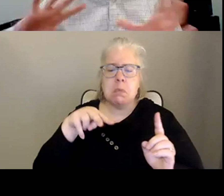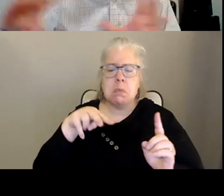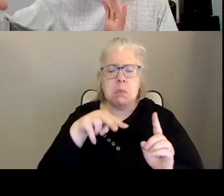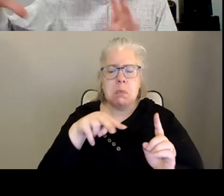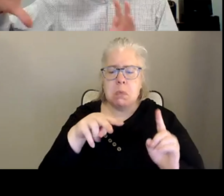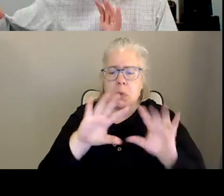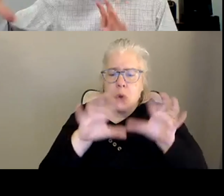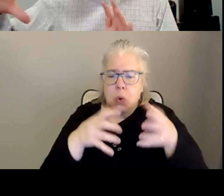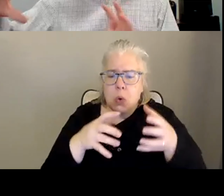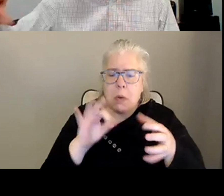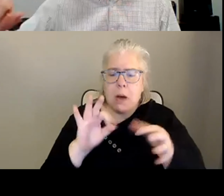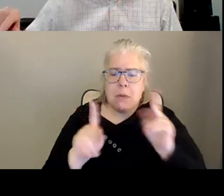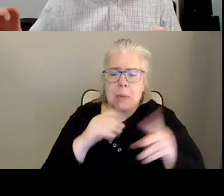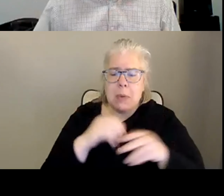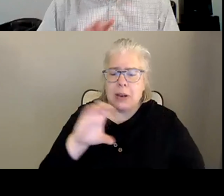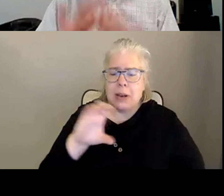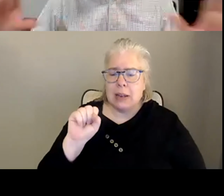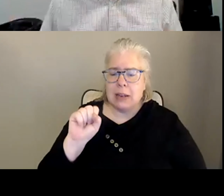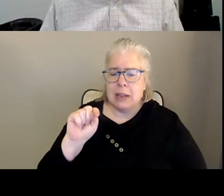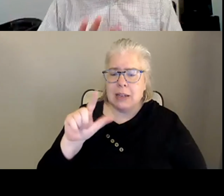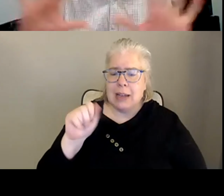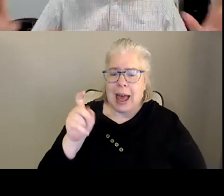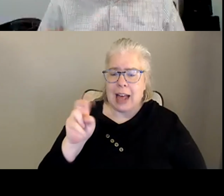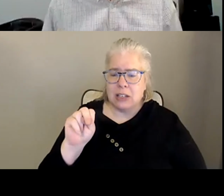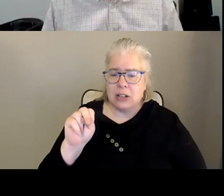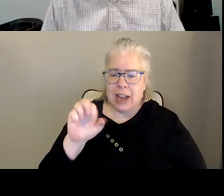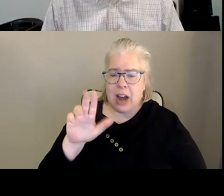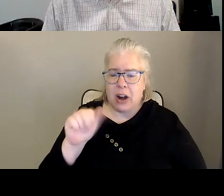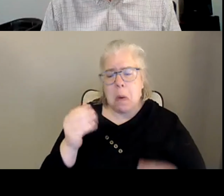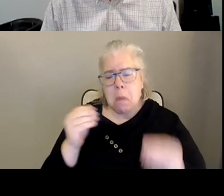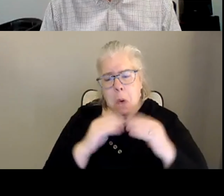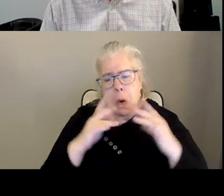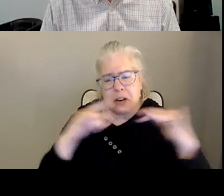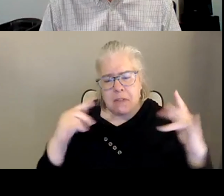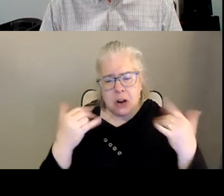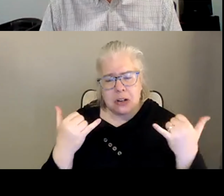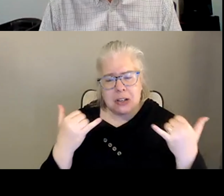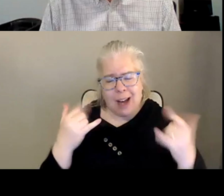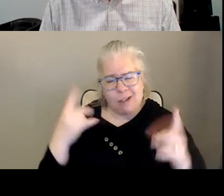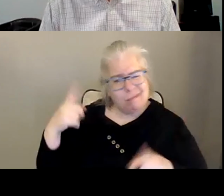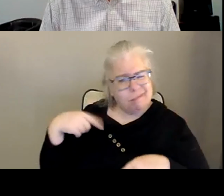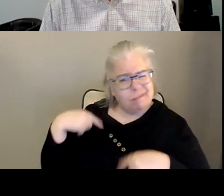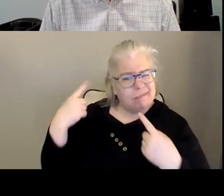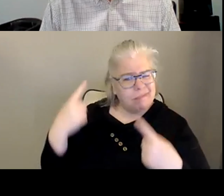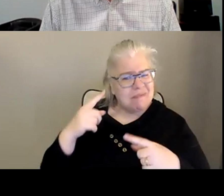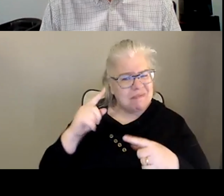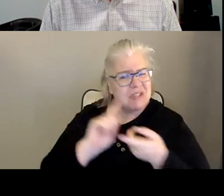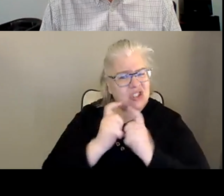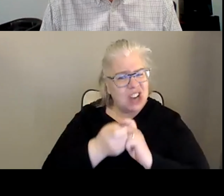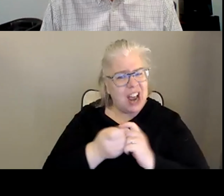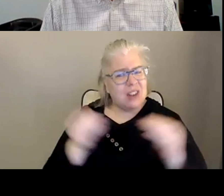That's the northeast side of Indianapolis which is pretty diverse now. It's changed a lot over the last, 10 or 20 years.